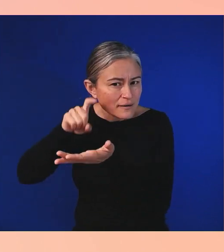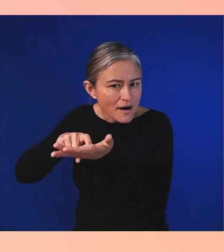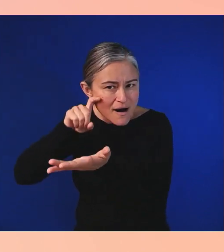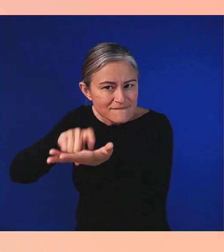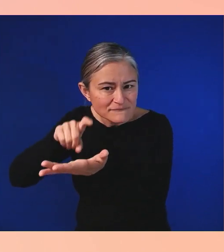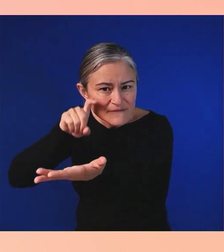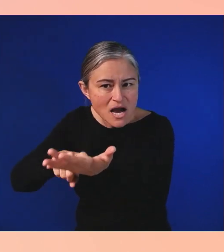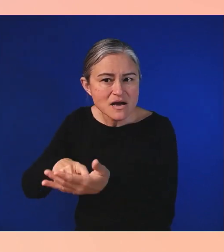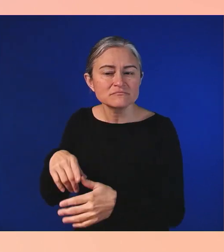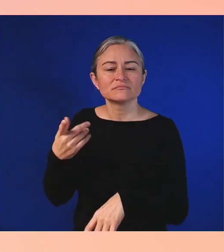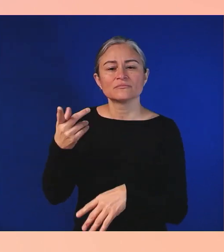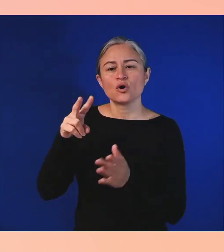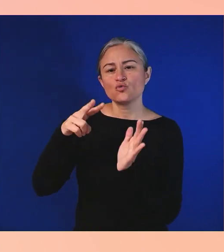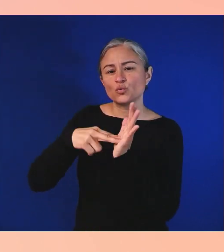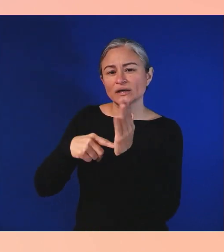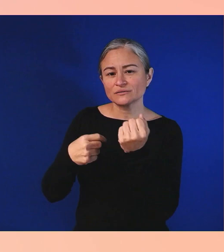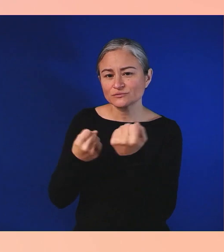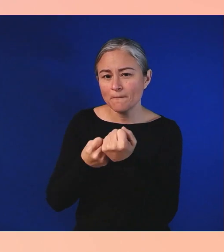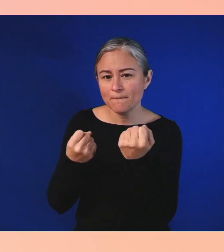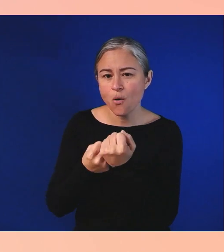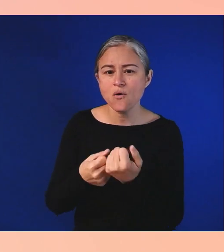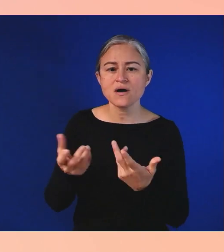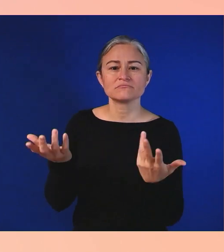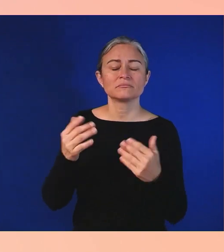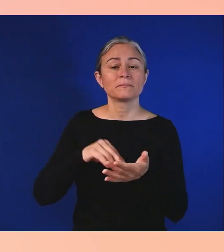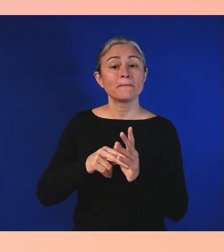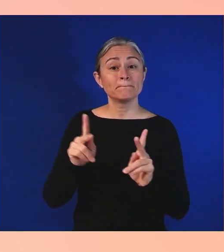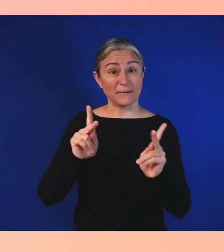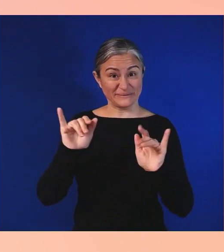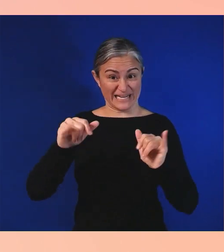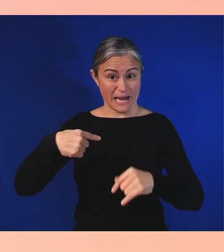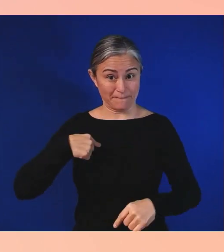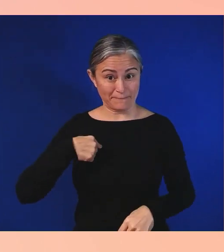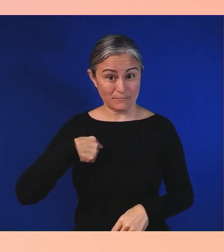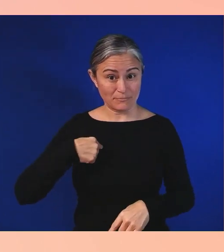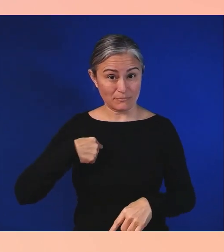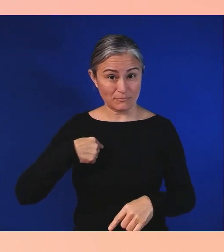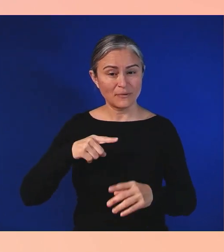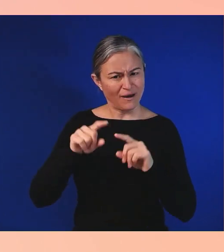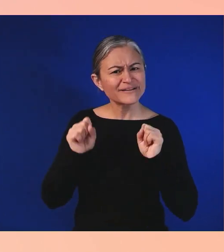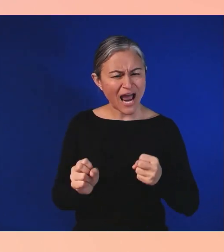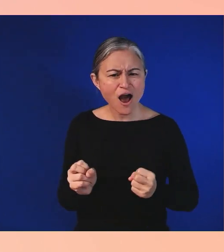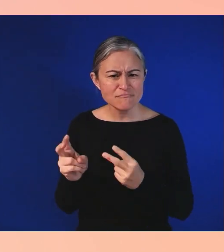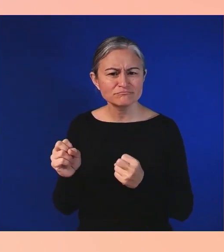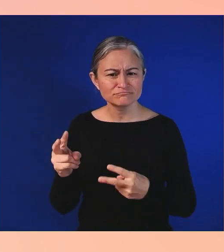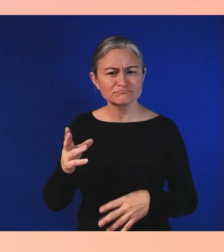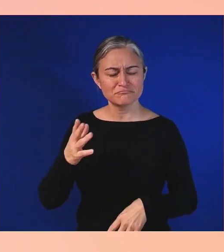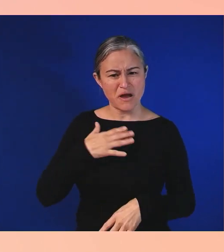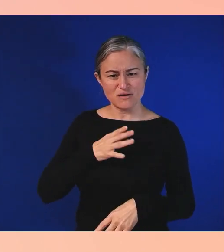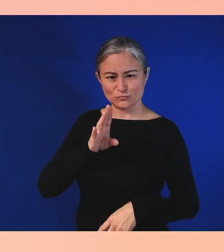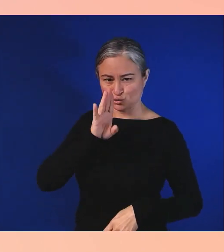the data into the Power Apps system. In short, Power Apps is a game changer.